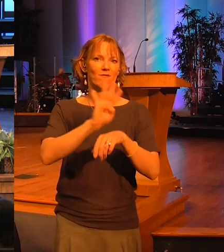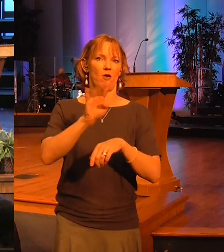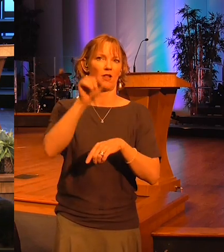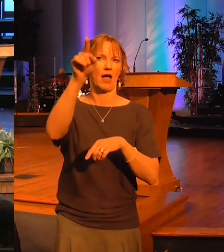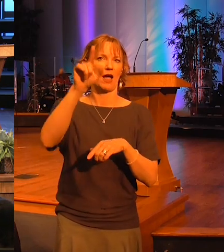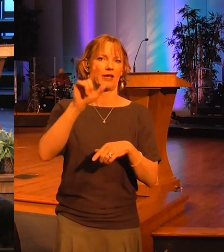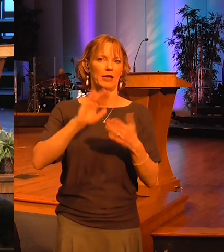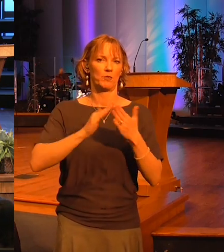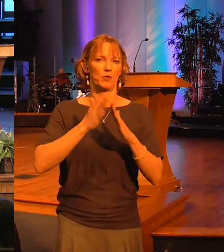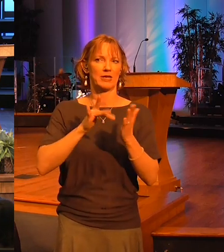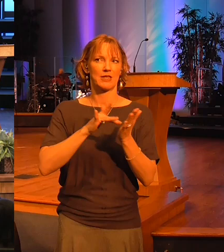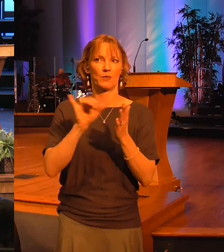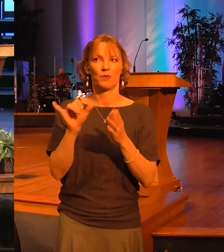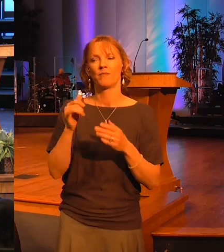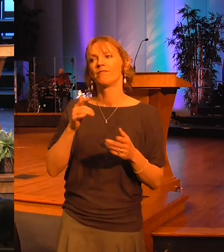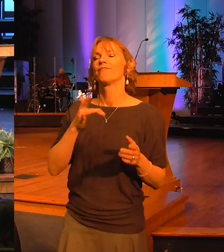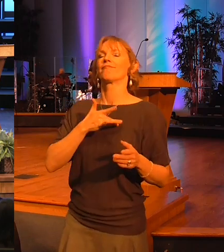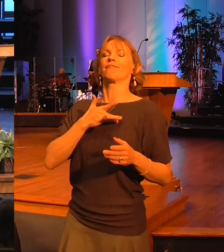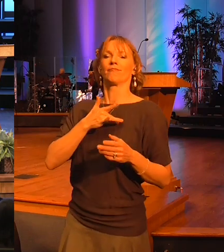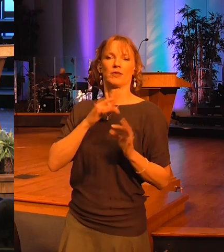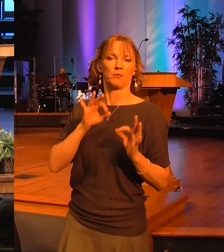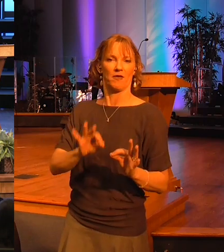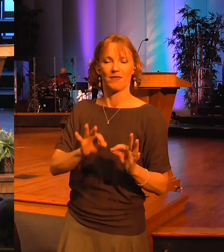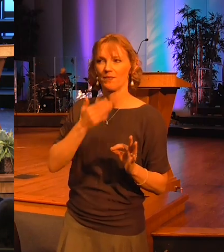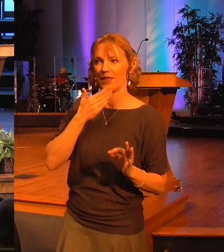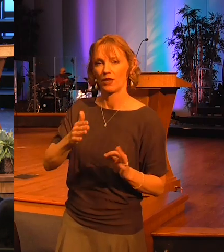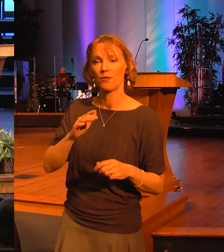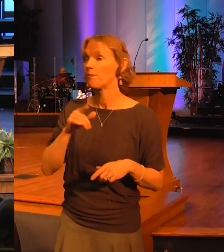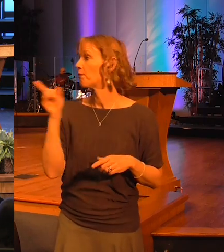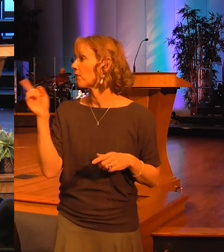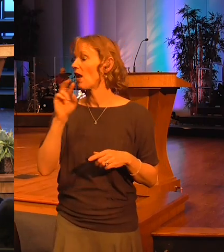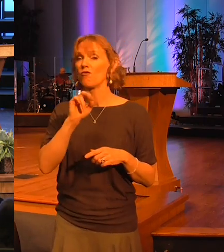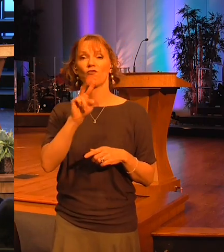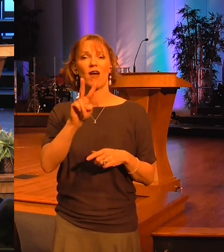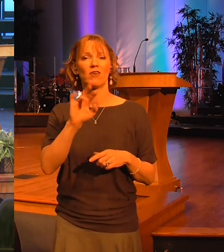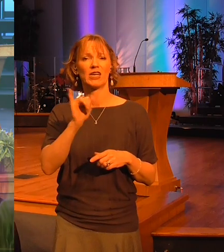going to hit the spot thank you Carol uh Reverend uh Jackie we have flower people walking around